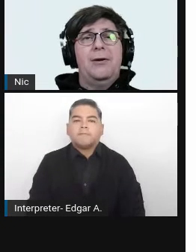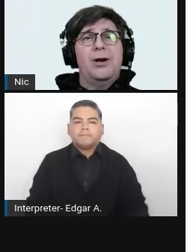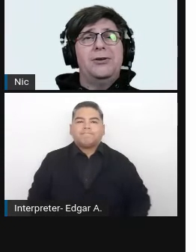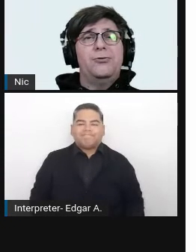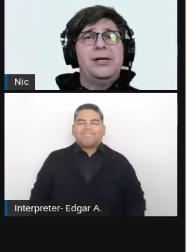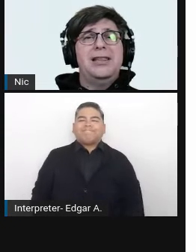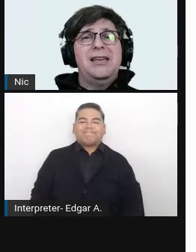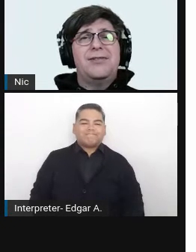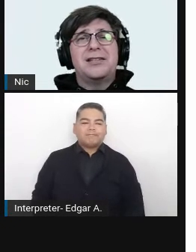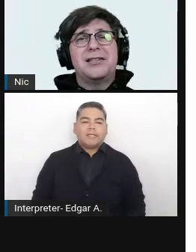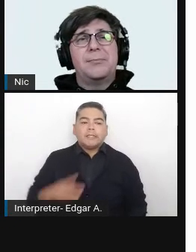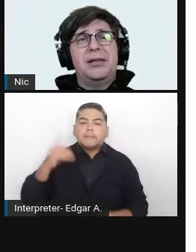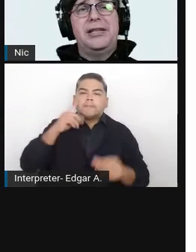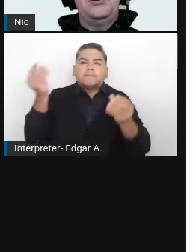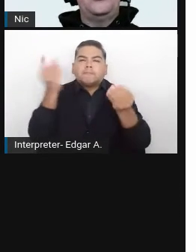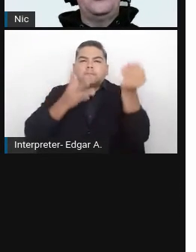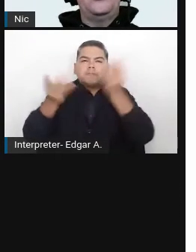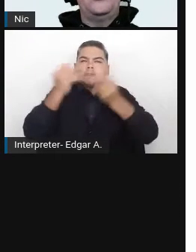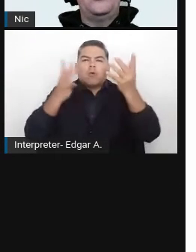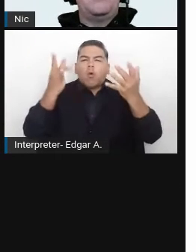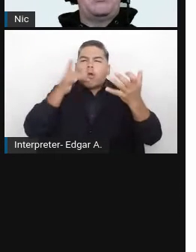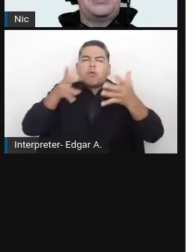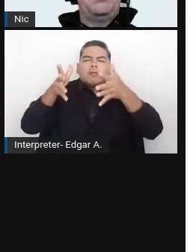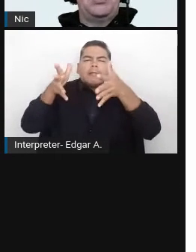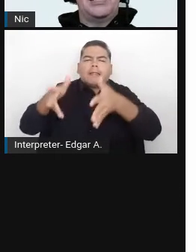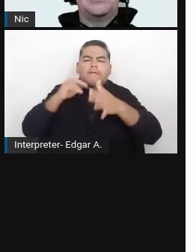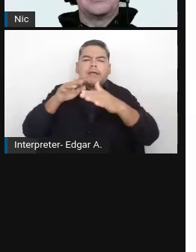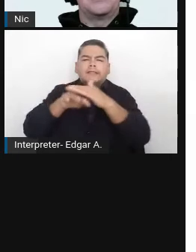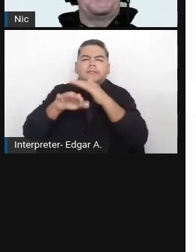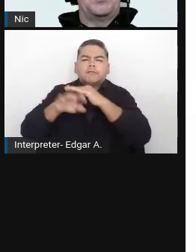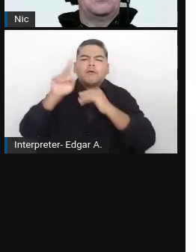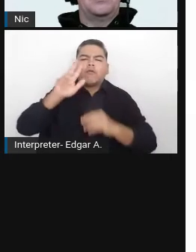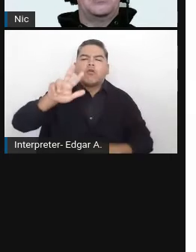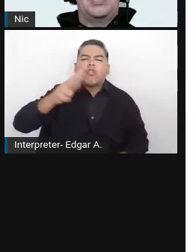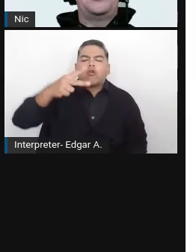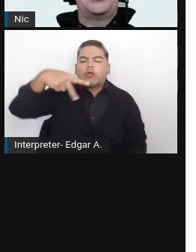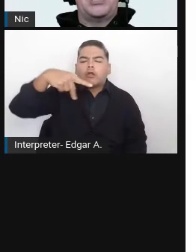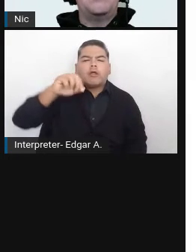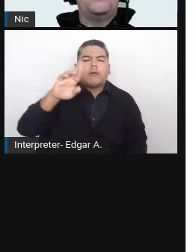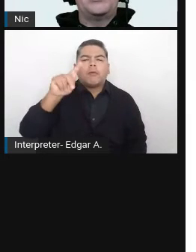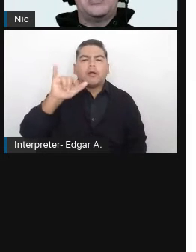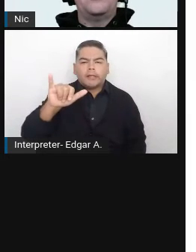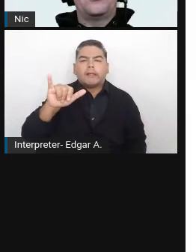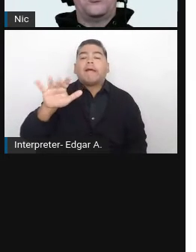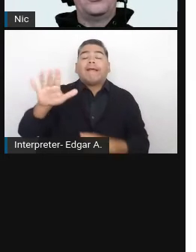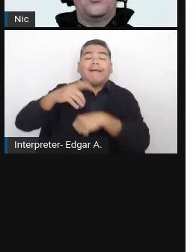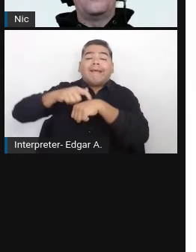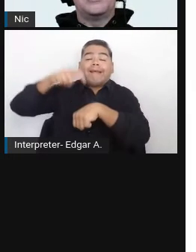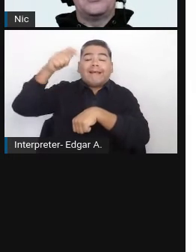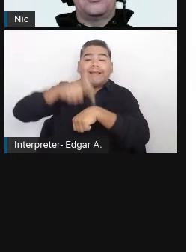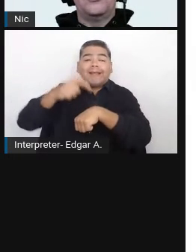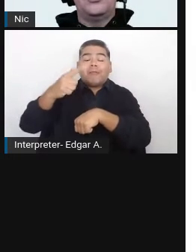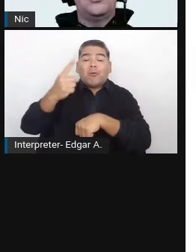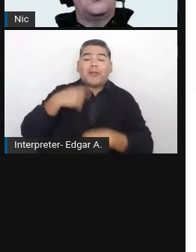"Hey, why don't we leave accessibility to third-party plugins?" At the time, one line of code overlay solutions,